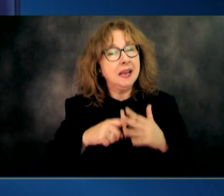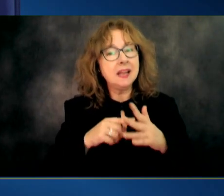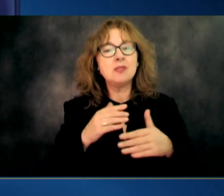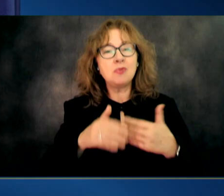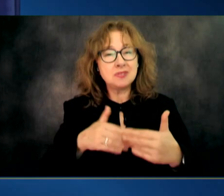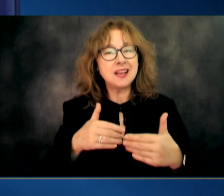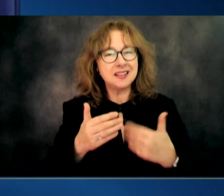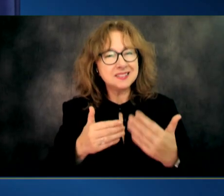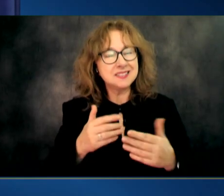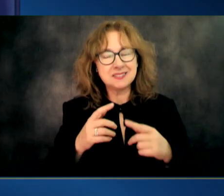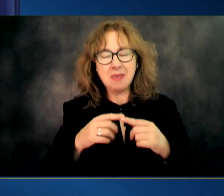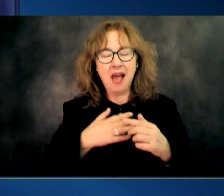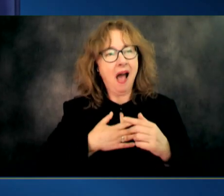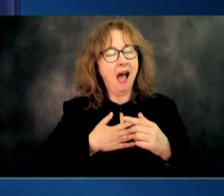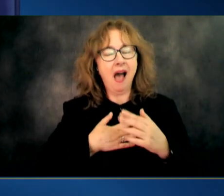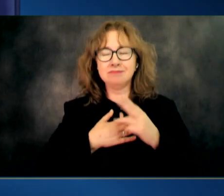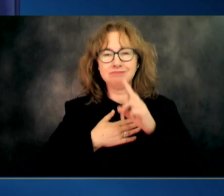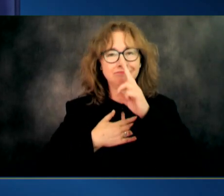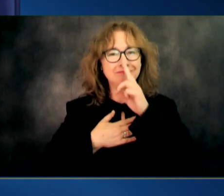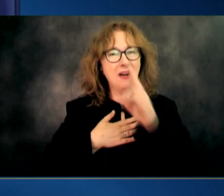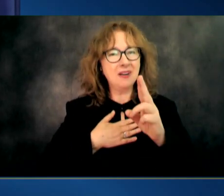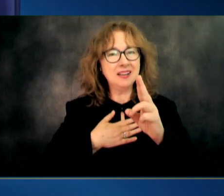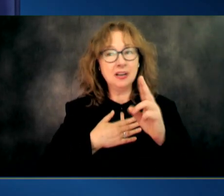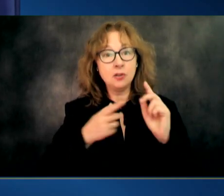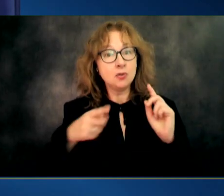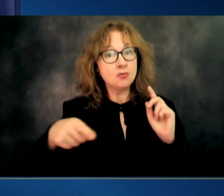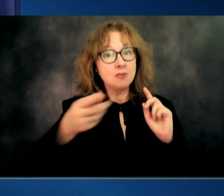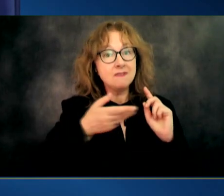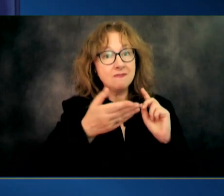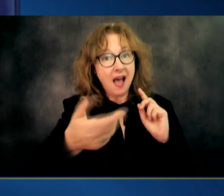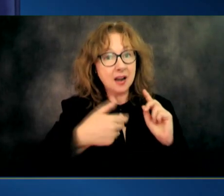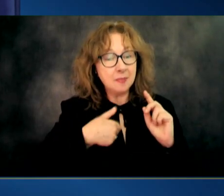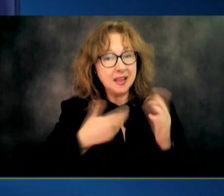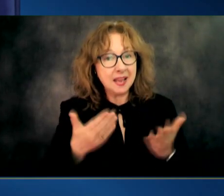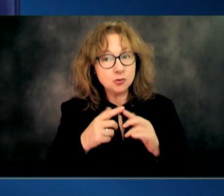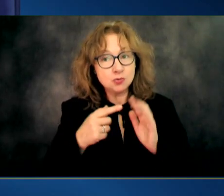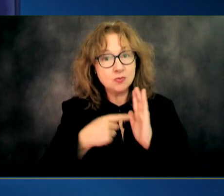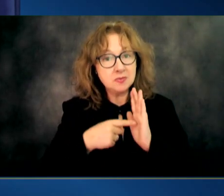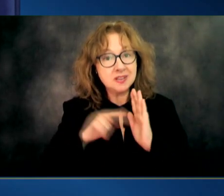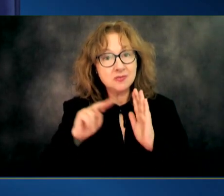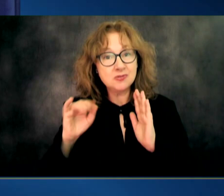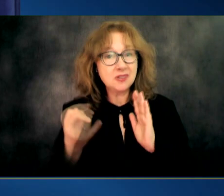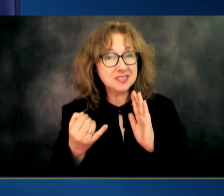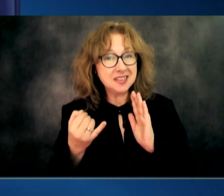have been invited here on behalf of Jersey. And then also, be sitting on this panel, because these